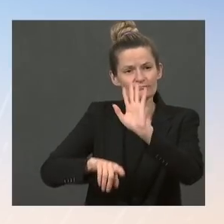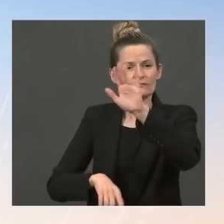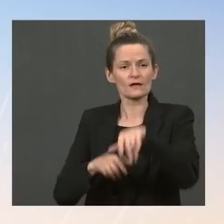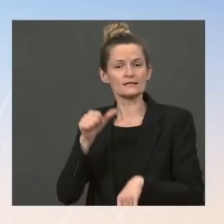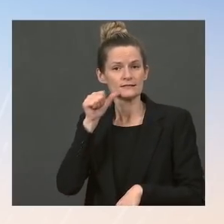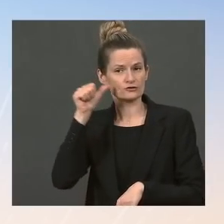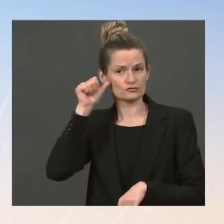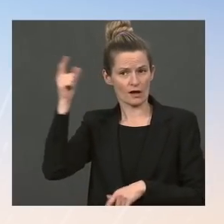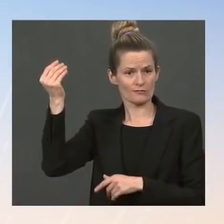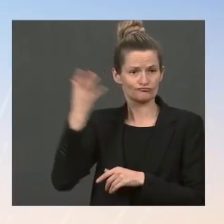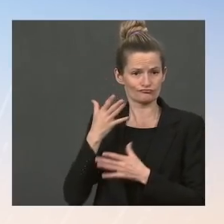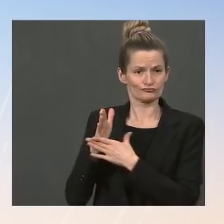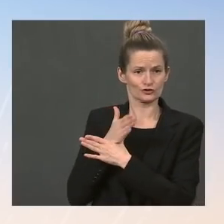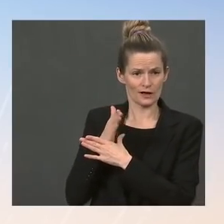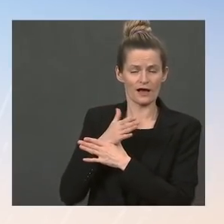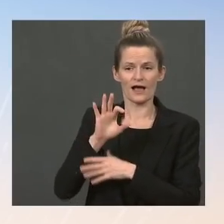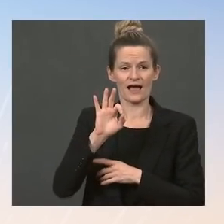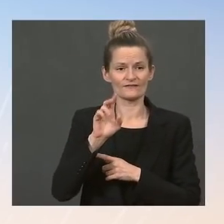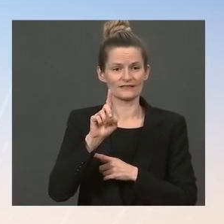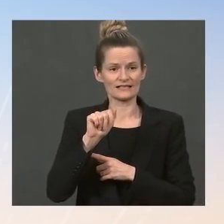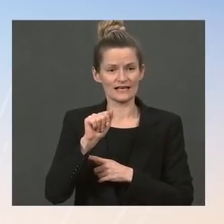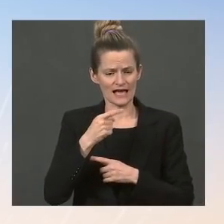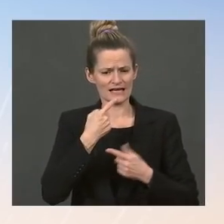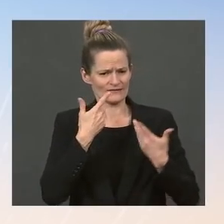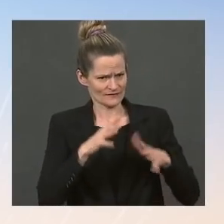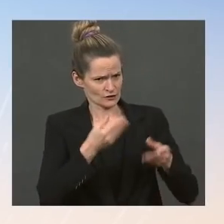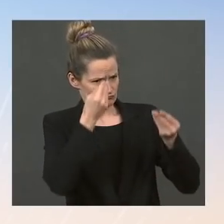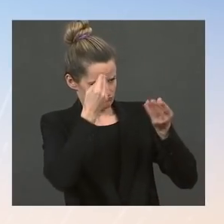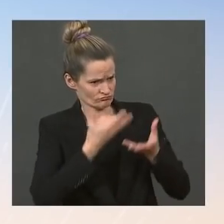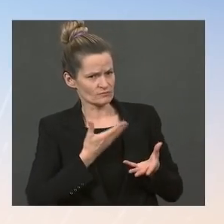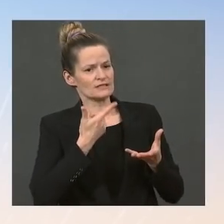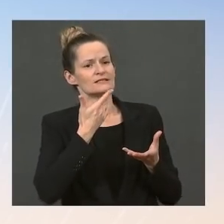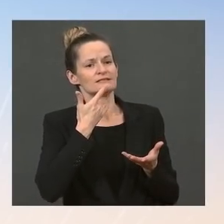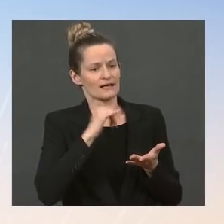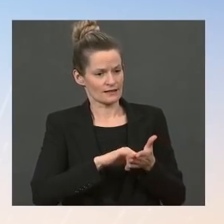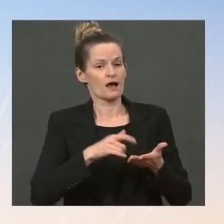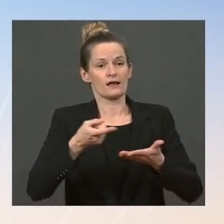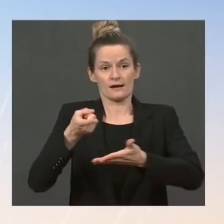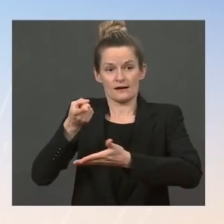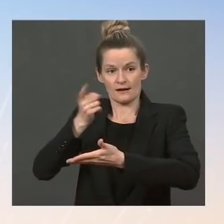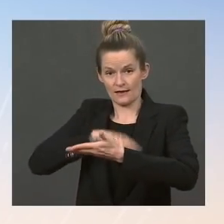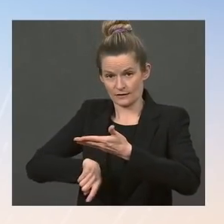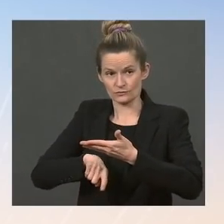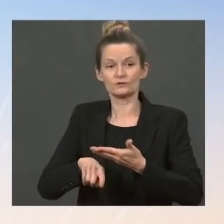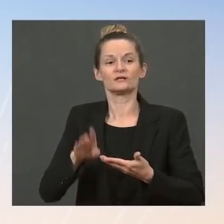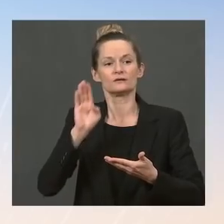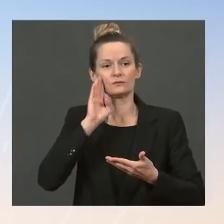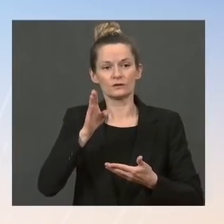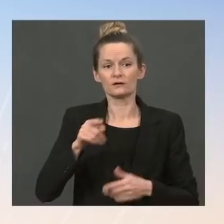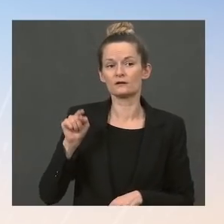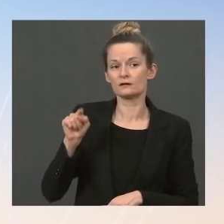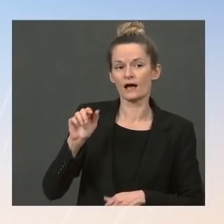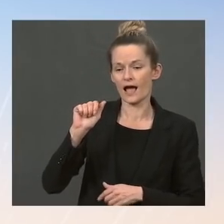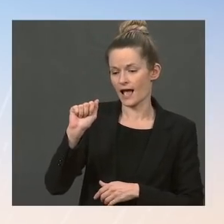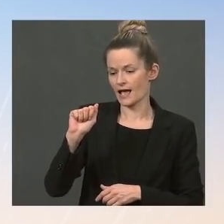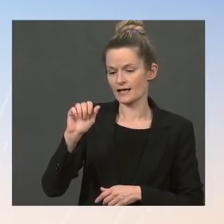that will be analyzed. And the next step is, next week, ACIP is planning to meet and, based on the recommendation,